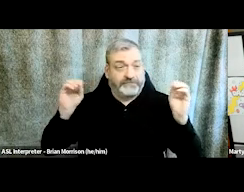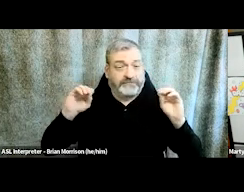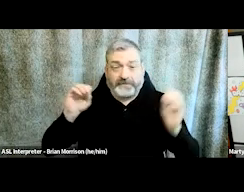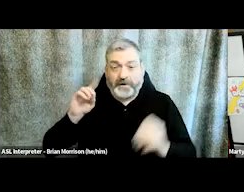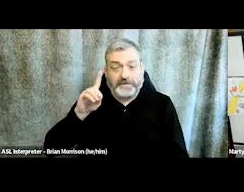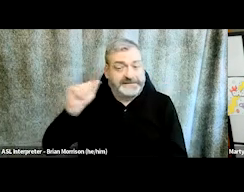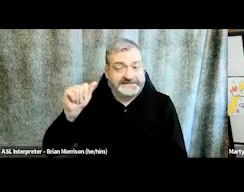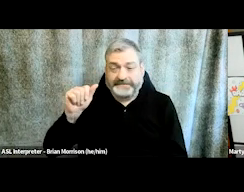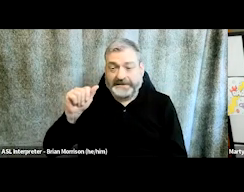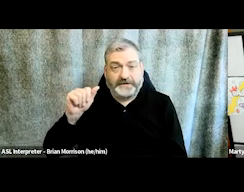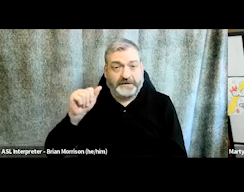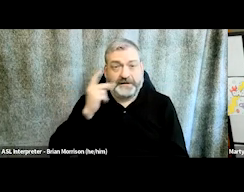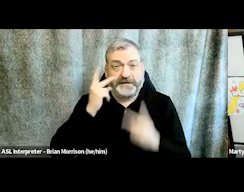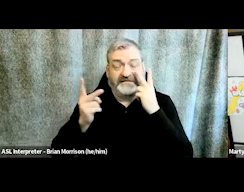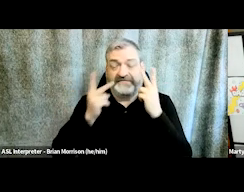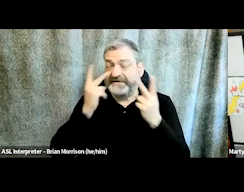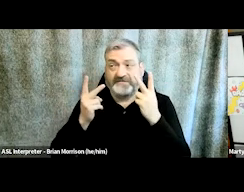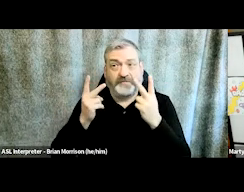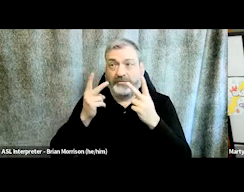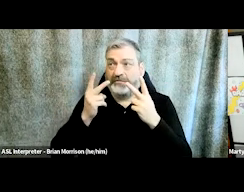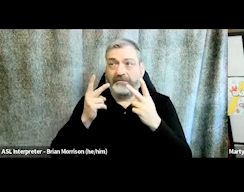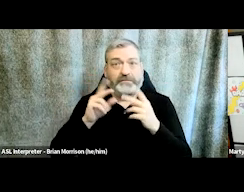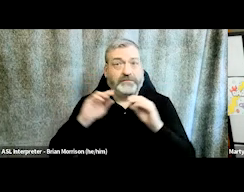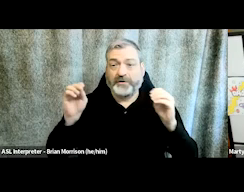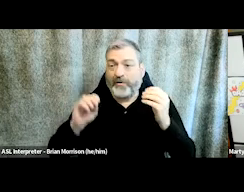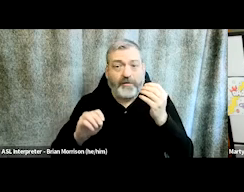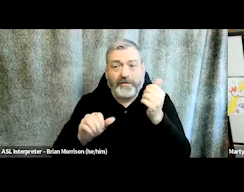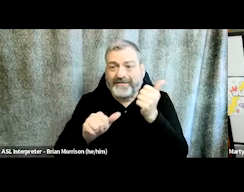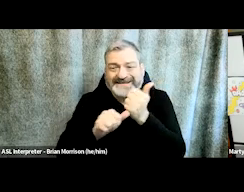to interacting with or have assistive technology for, they may be developing